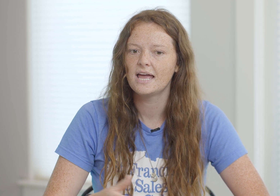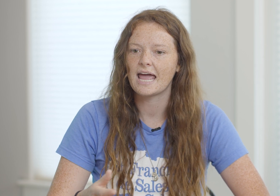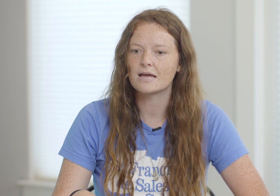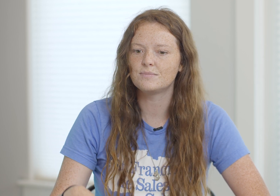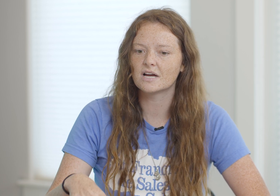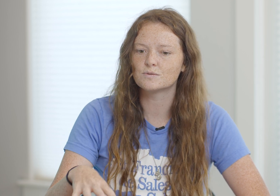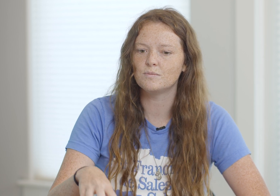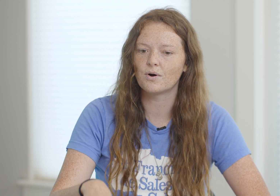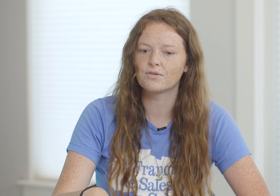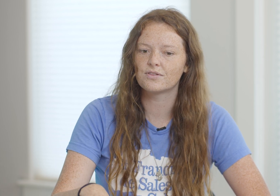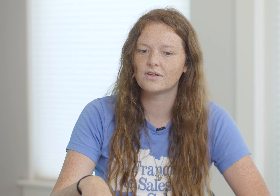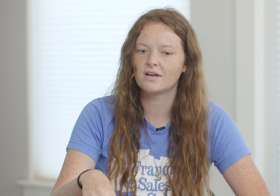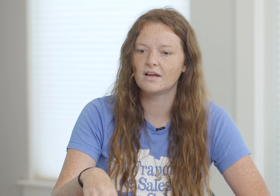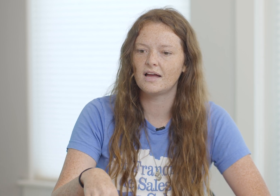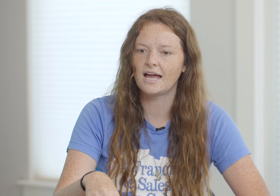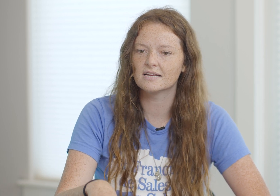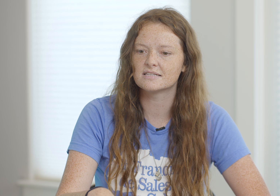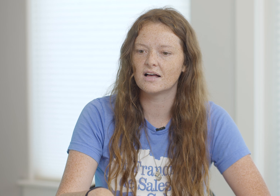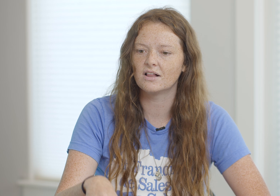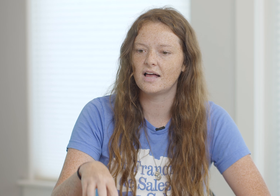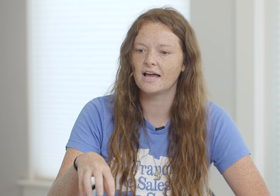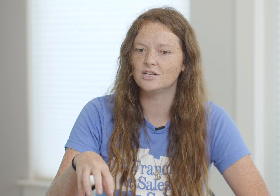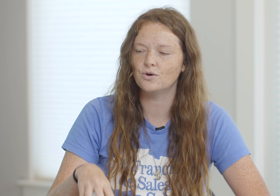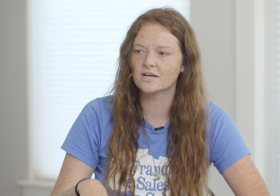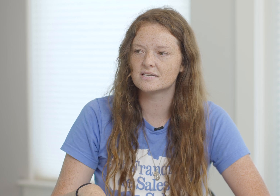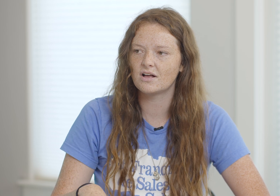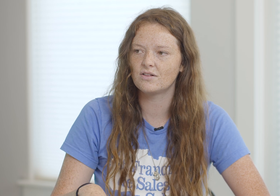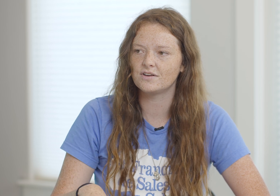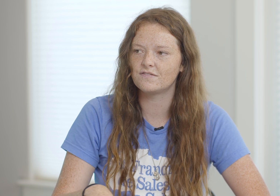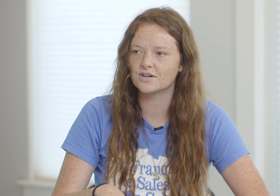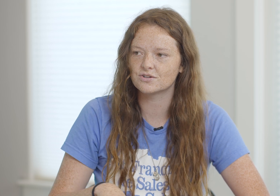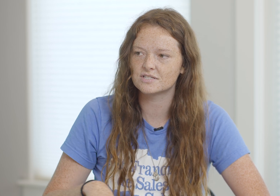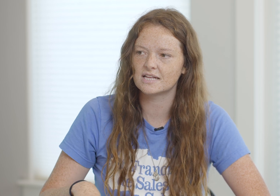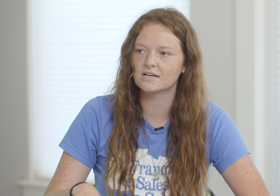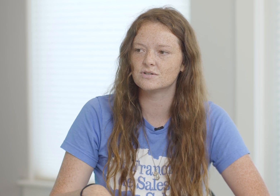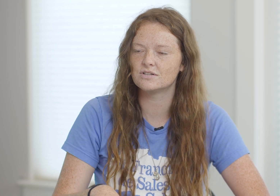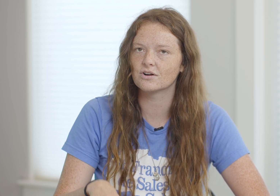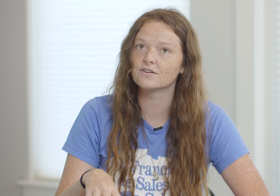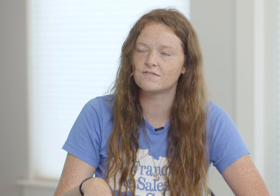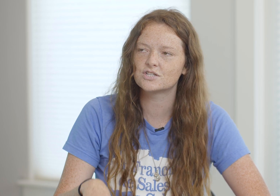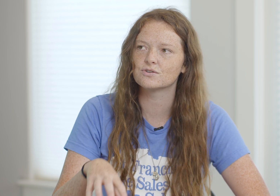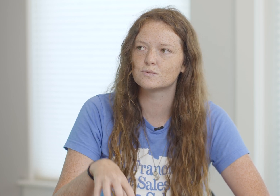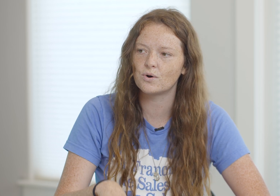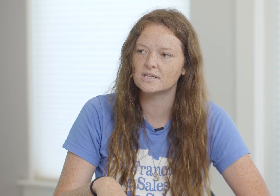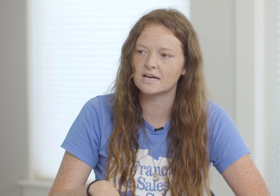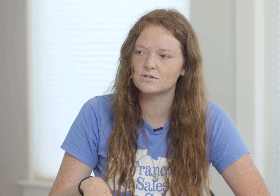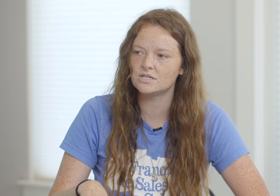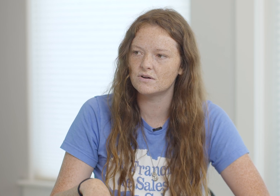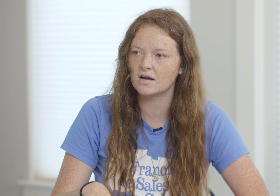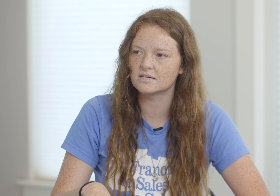And because we both ASL and USL, so the official sign language or the official spoken language in Uganda,